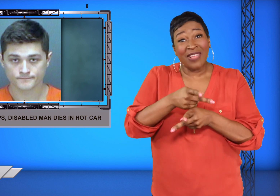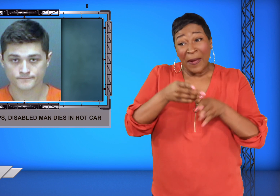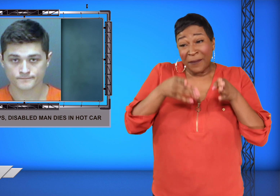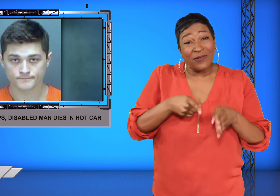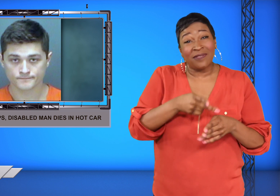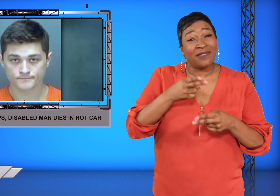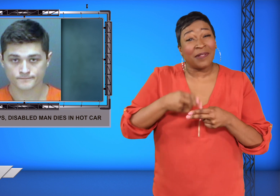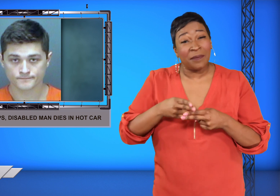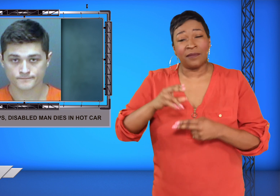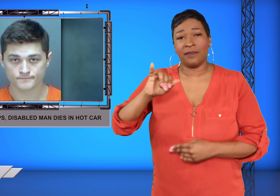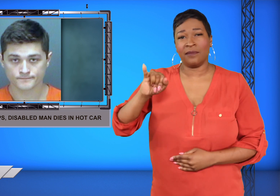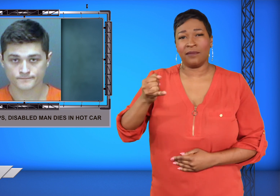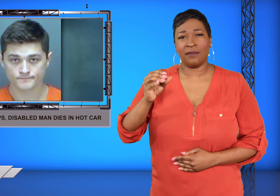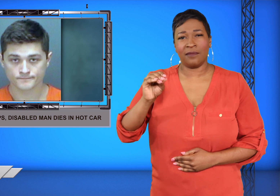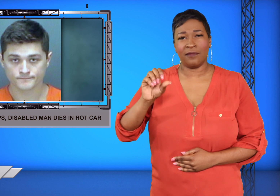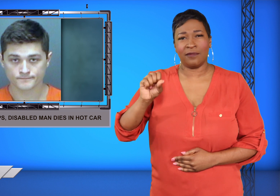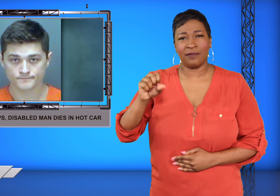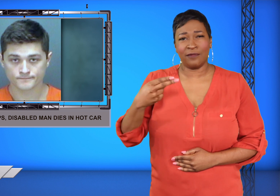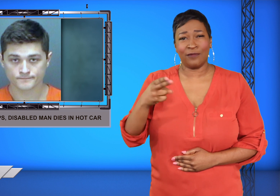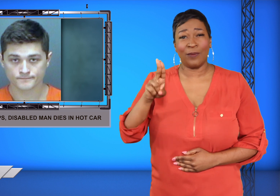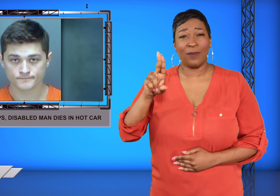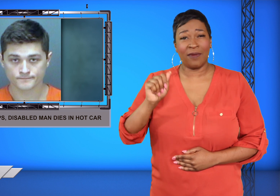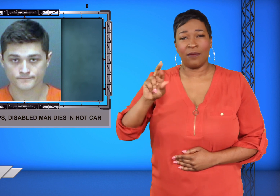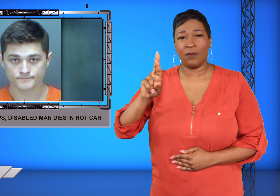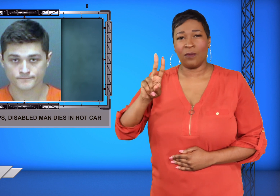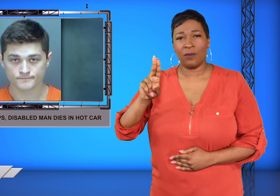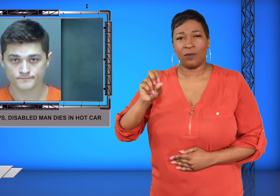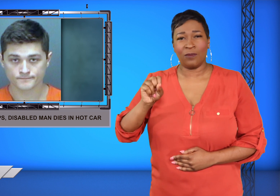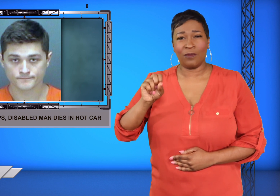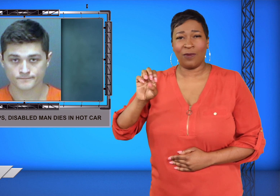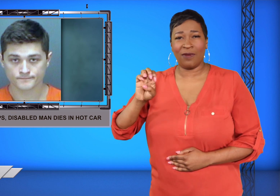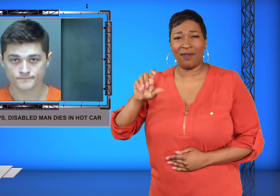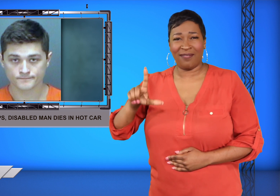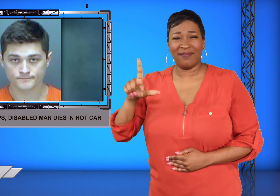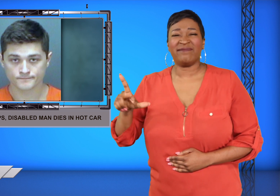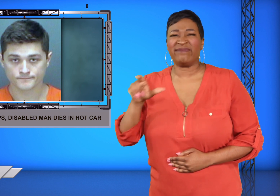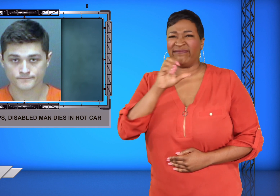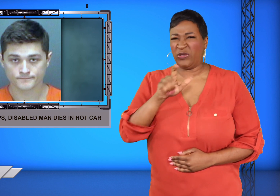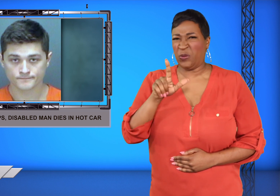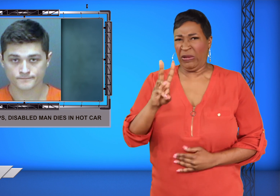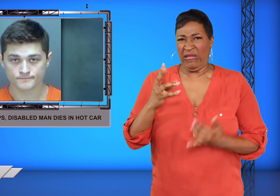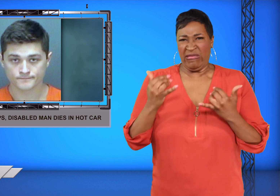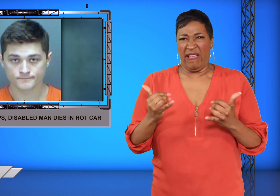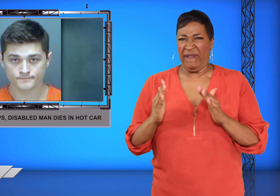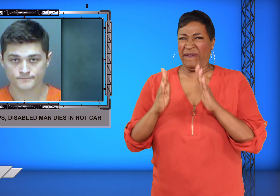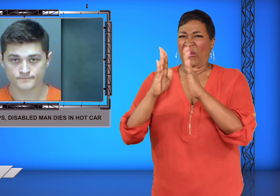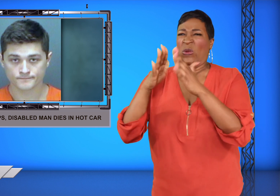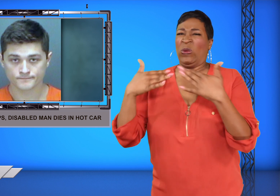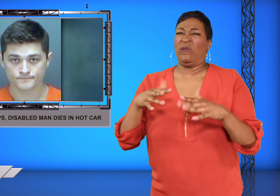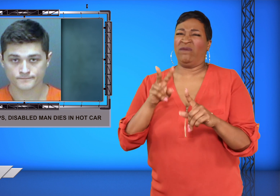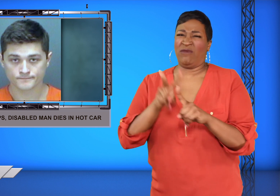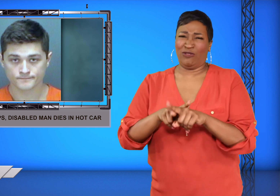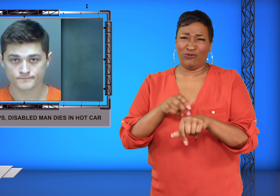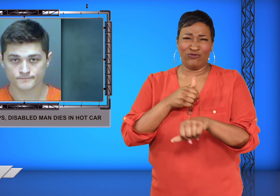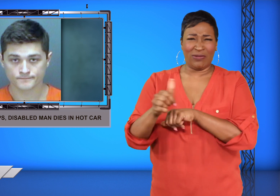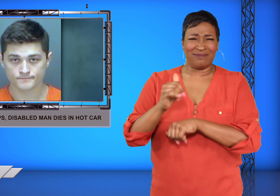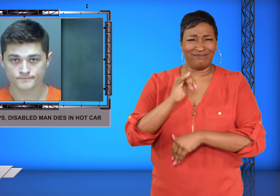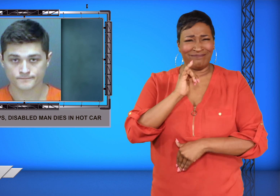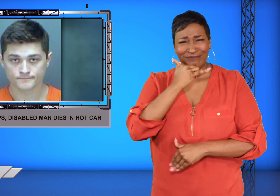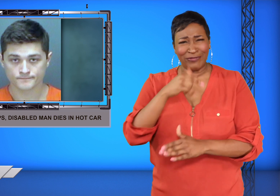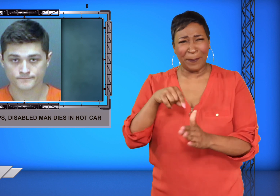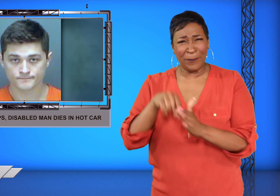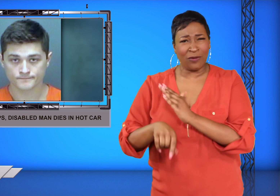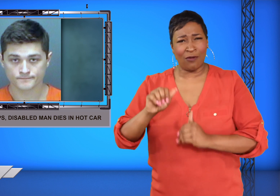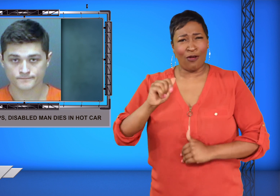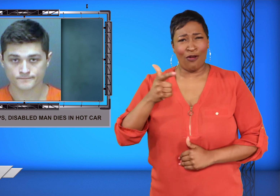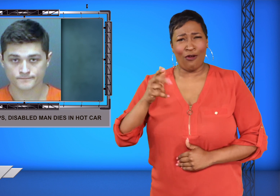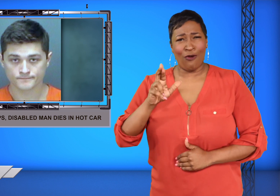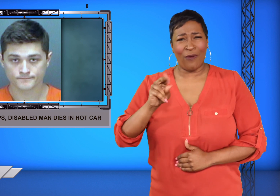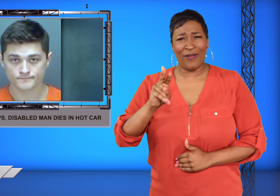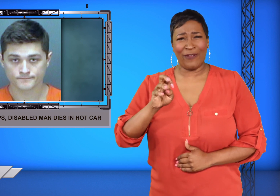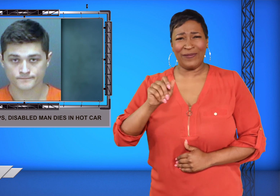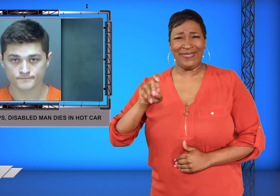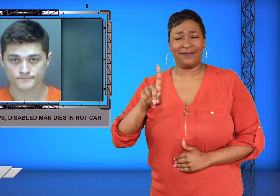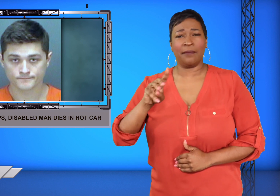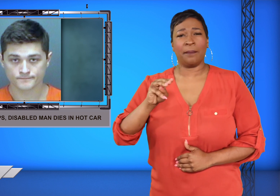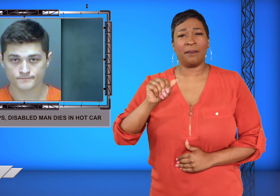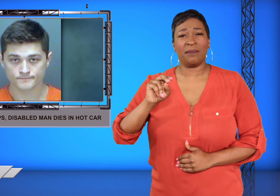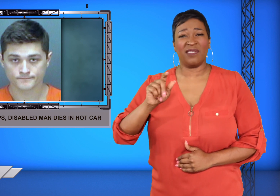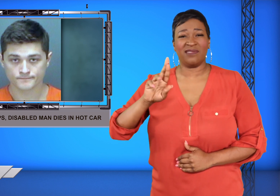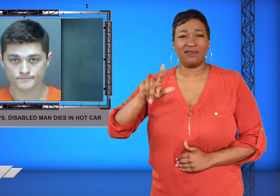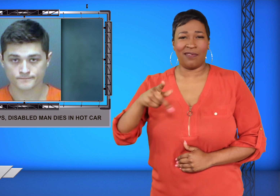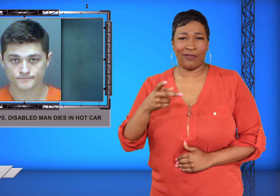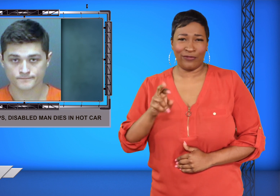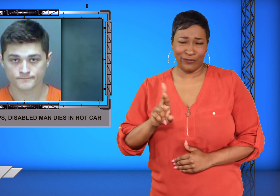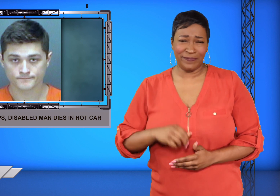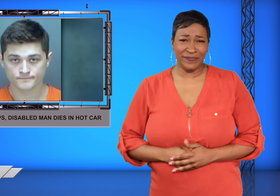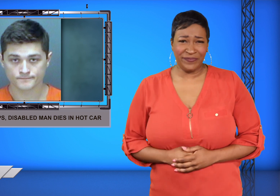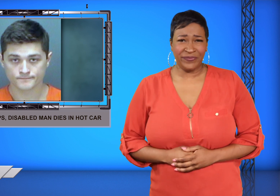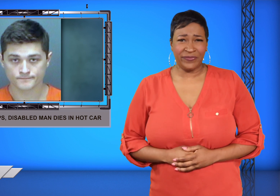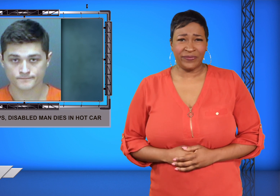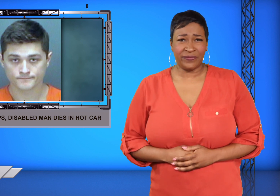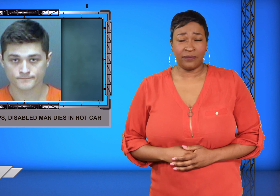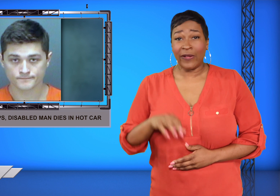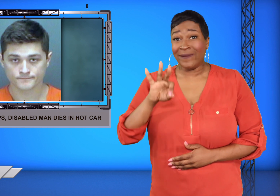26-year-old Joshua Russell is now facing aggravated manslaughter charges.